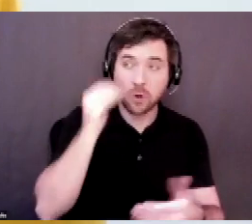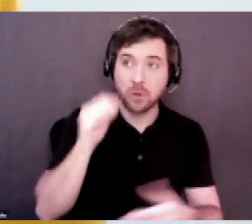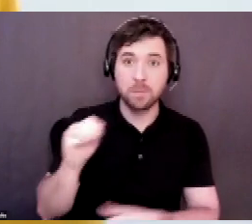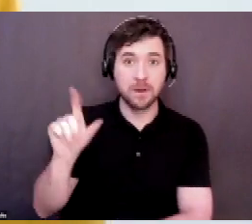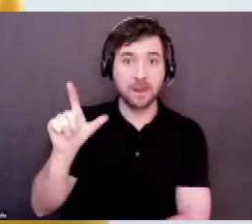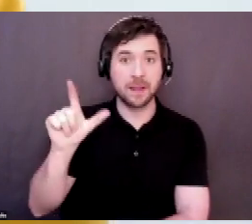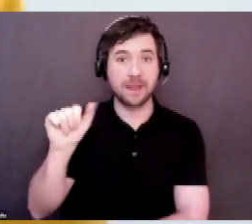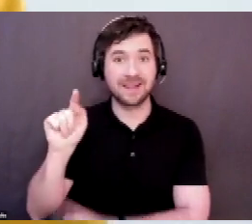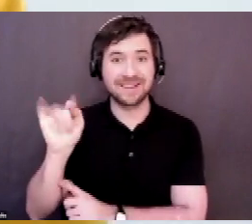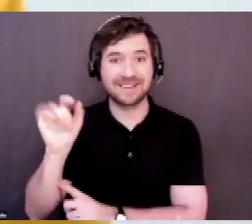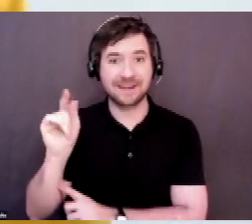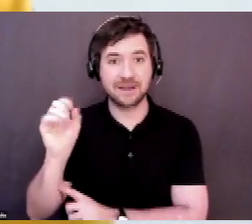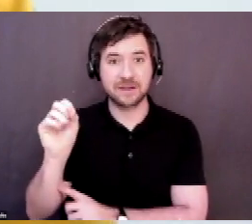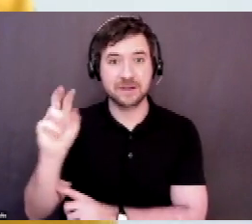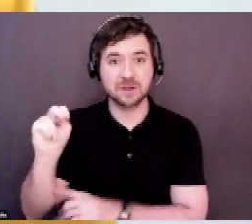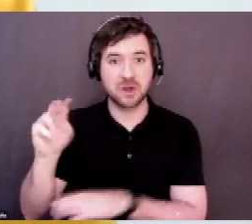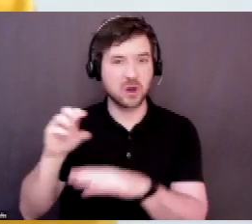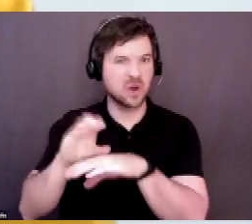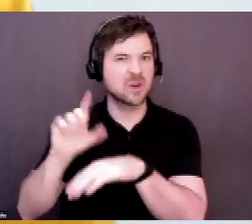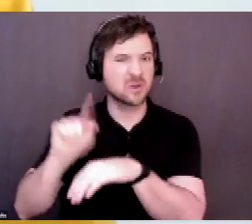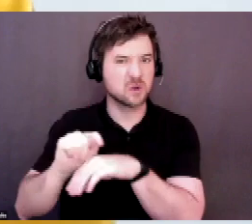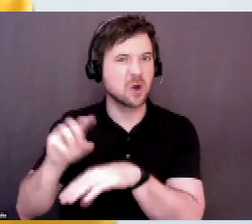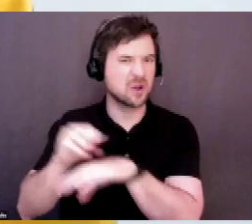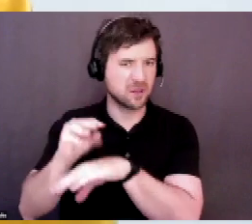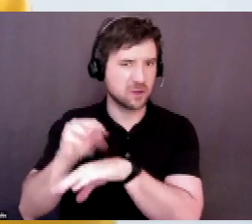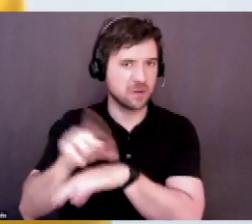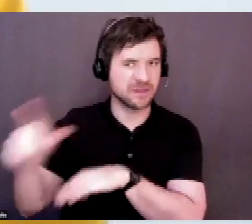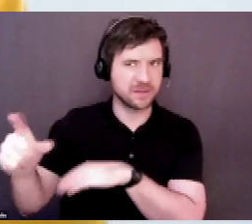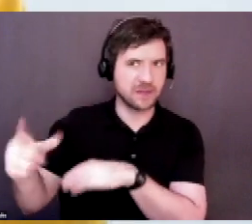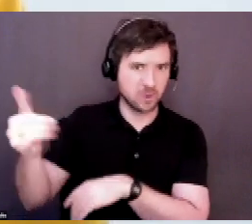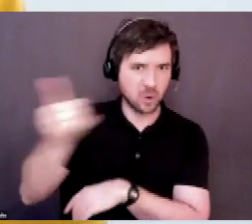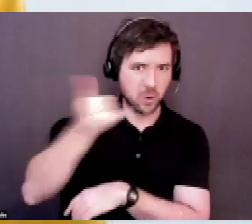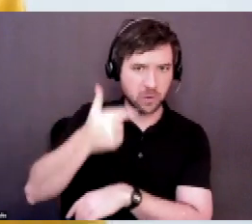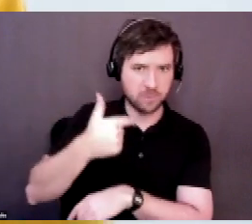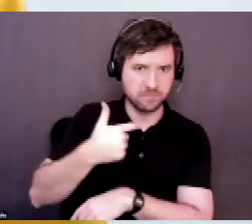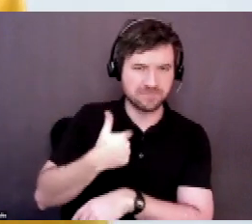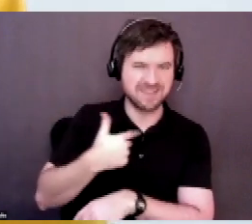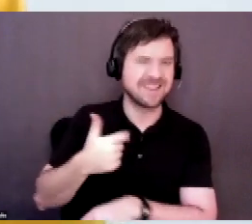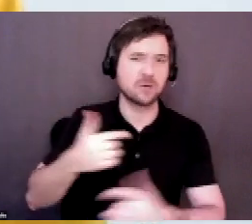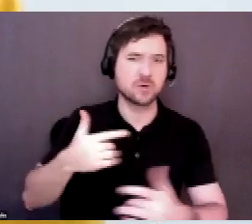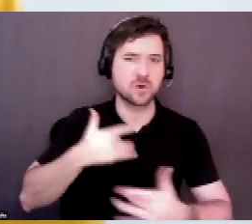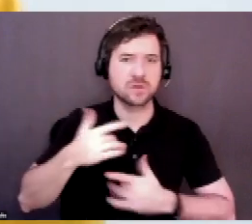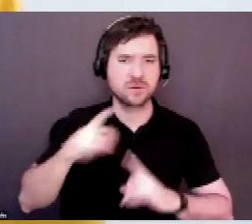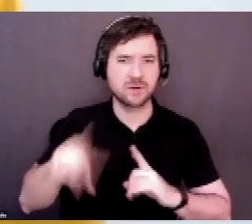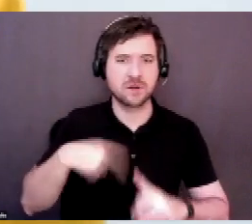the hospital because I was concerned about the latching right. And my daughter actually had a tongue tie at the time,